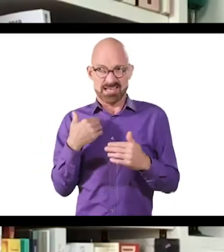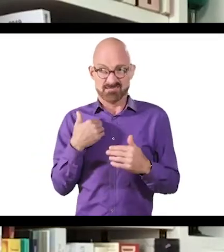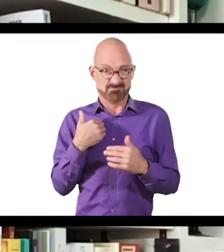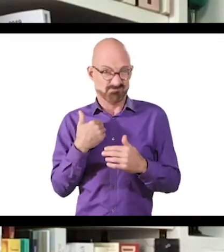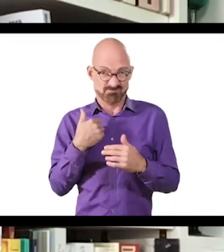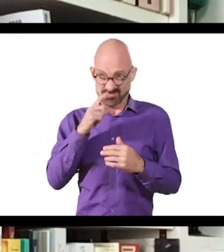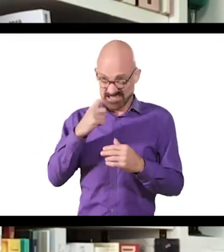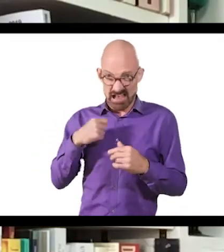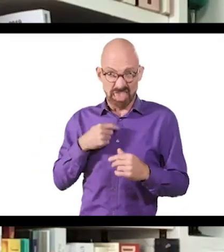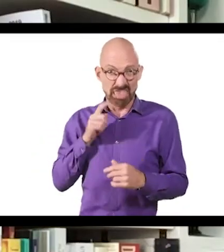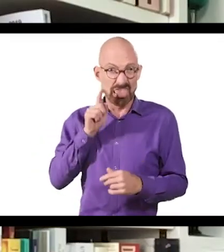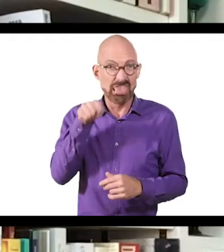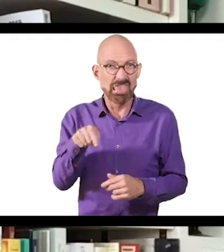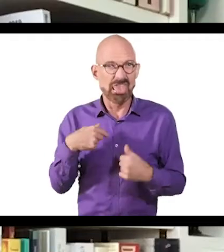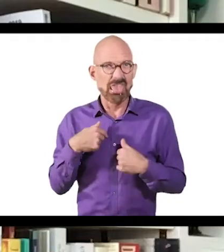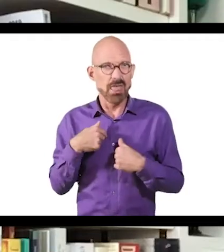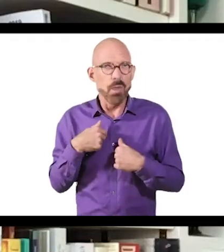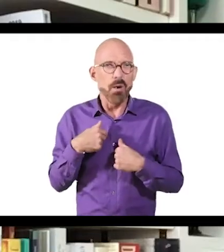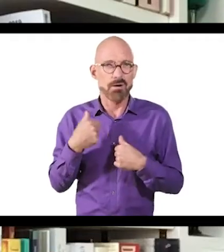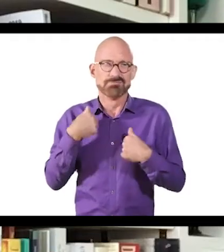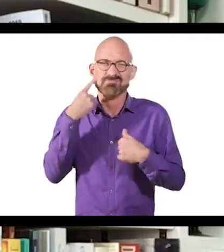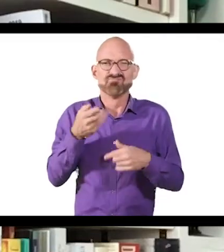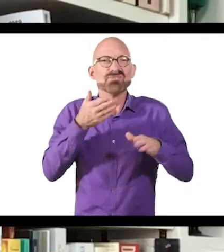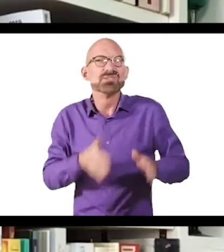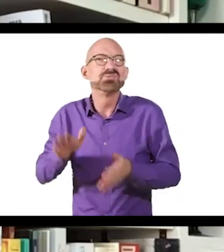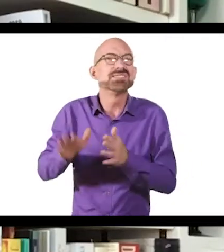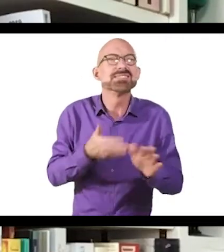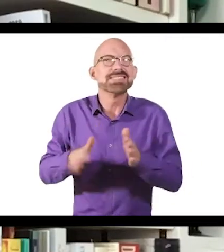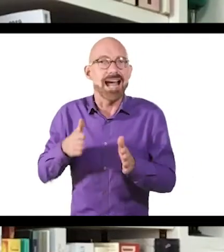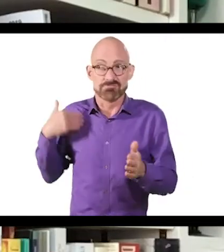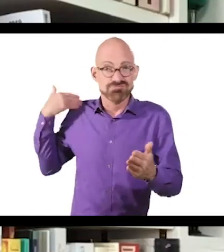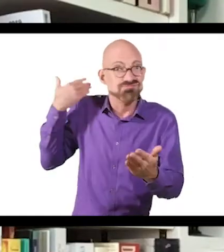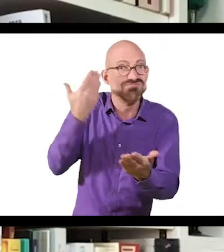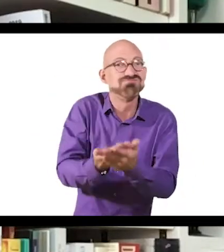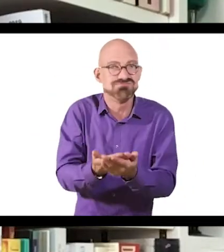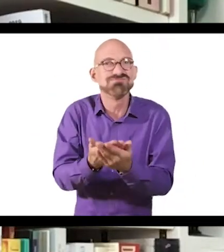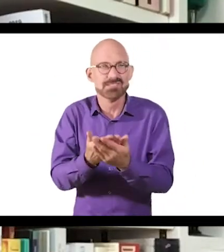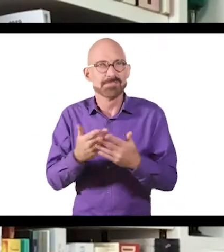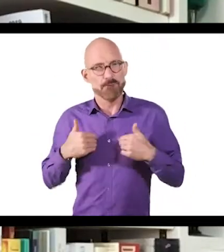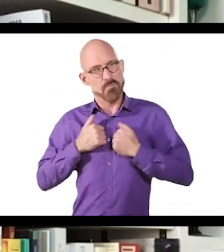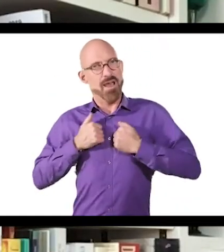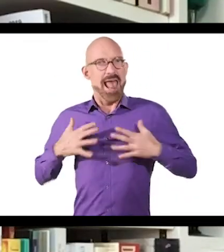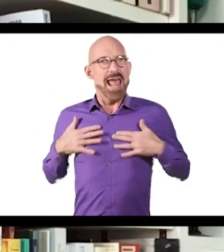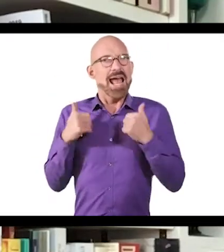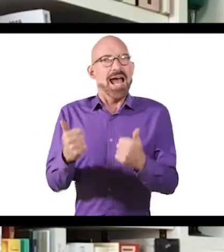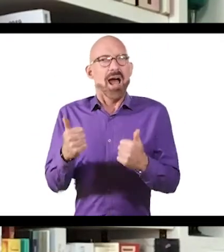And the skating throughout my life has given me my health and met most of my partners through skating. The skating has been, for me,